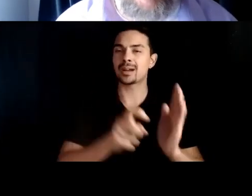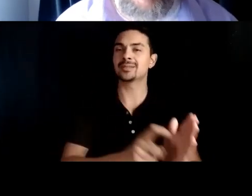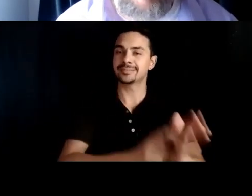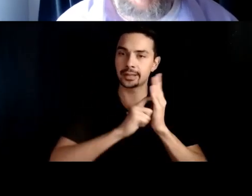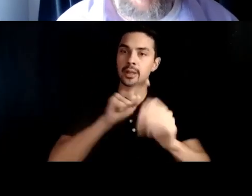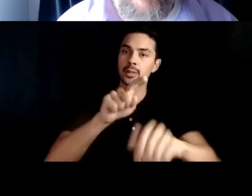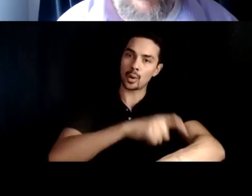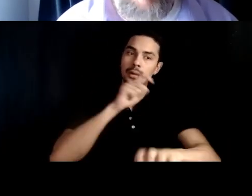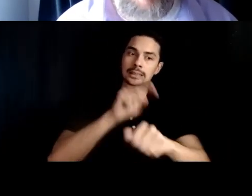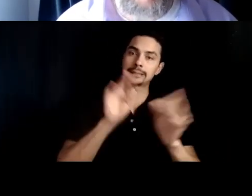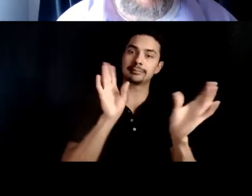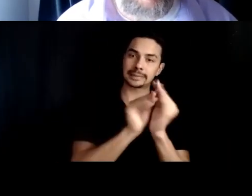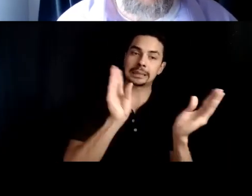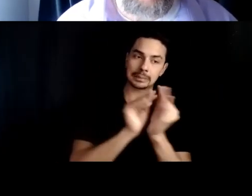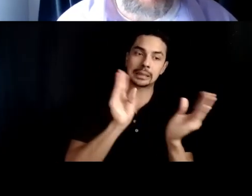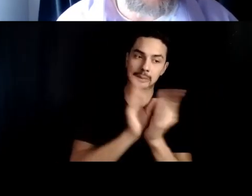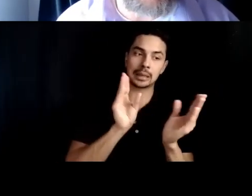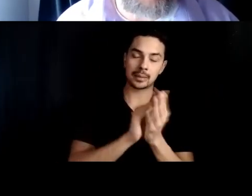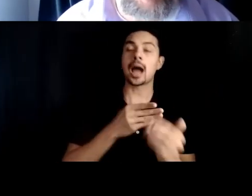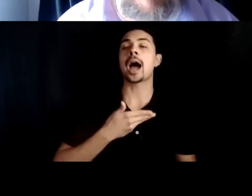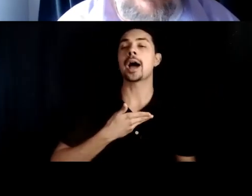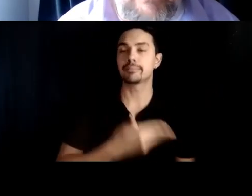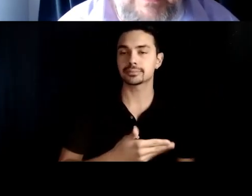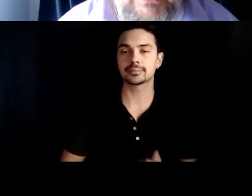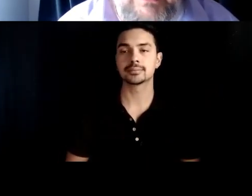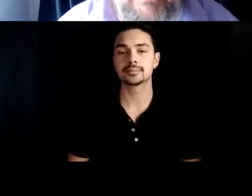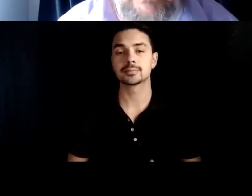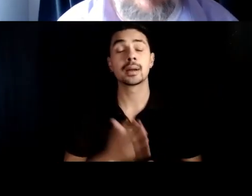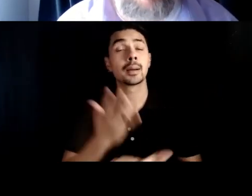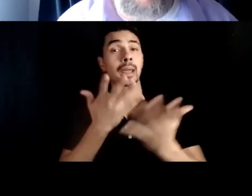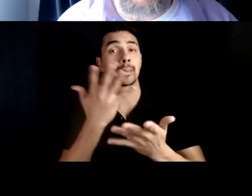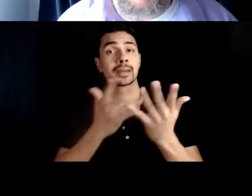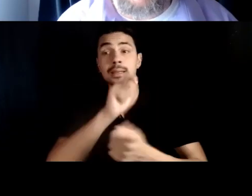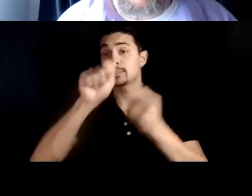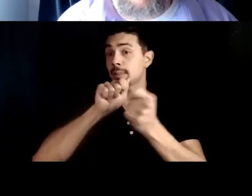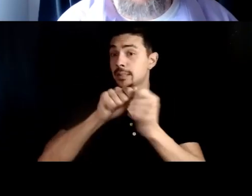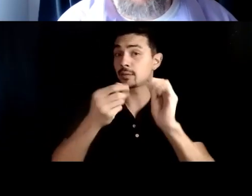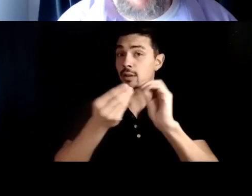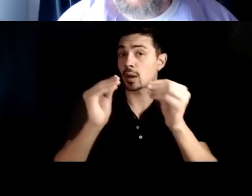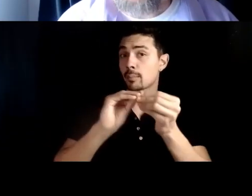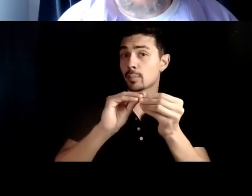Do therapists require people to come for a specific number of sessions before writing a letter?